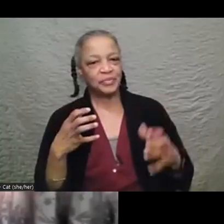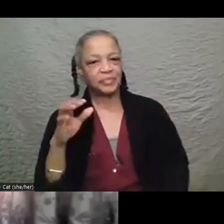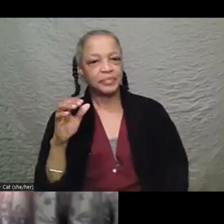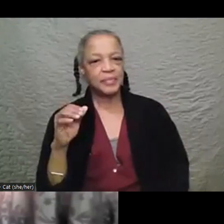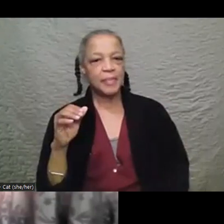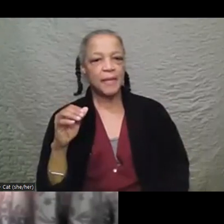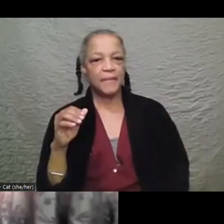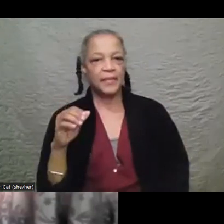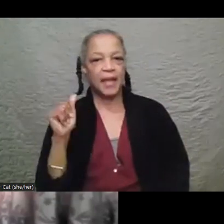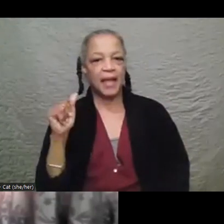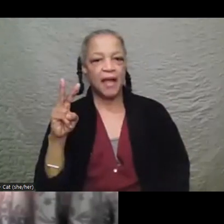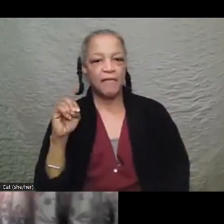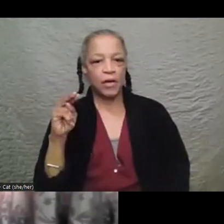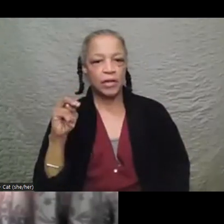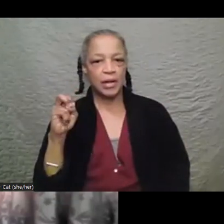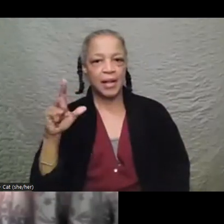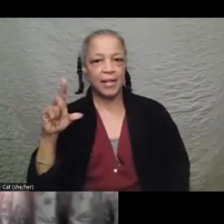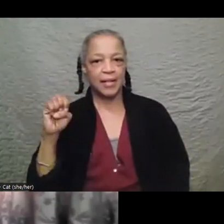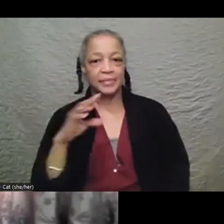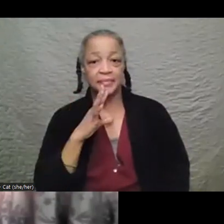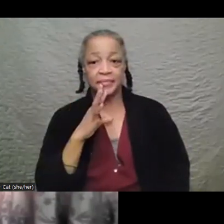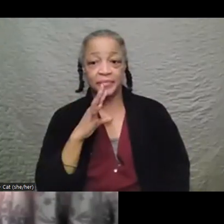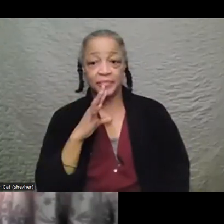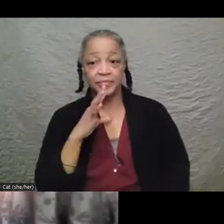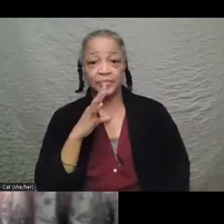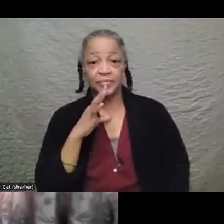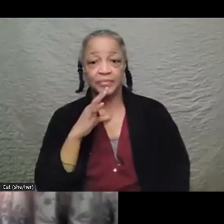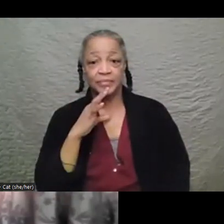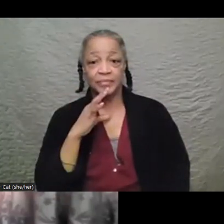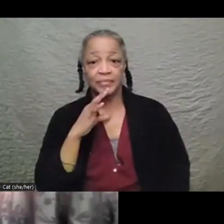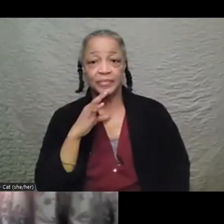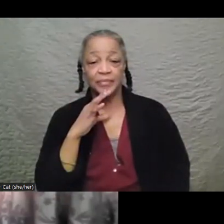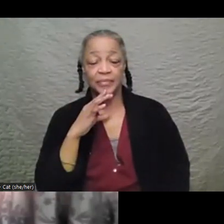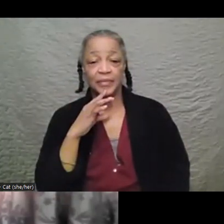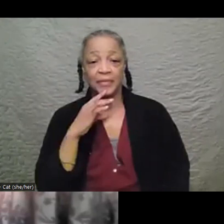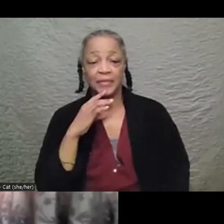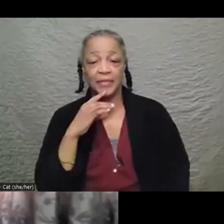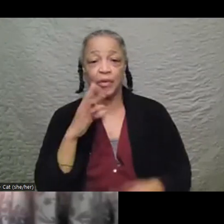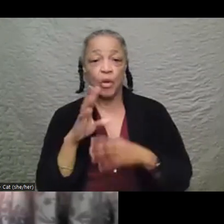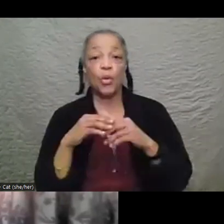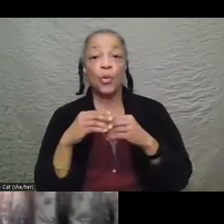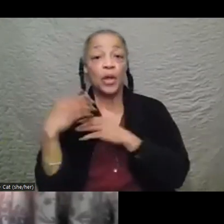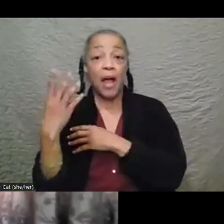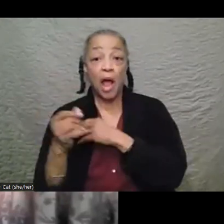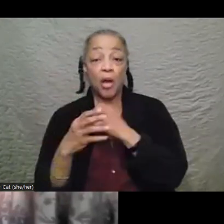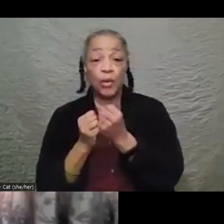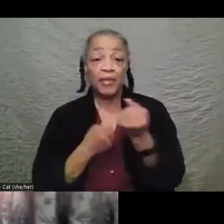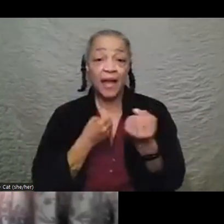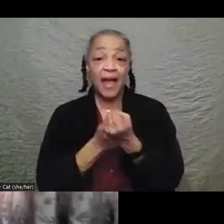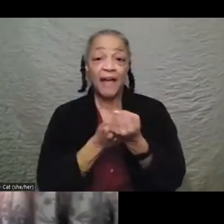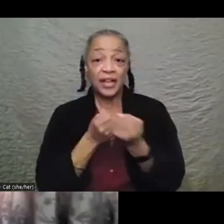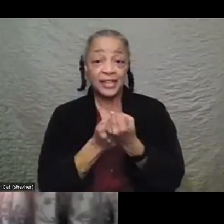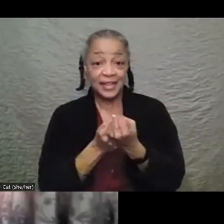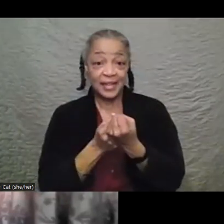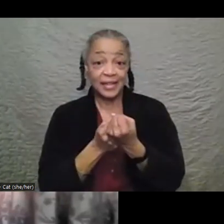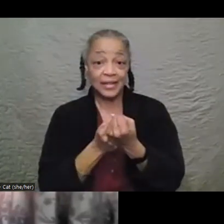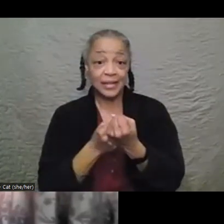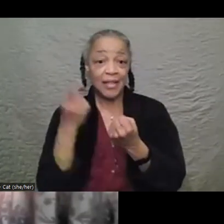I just wanted to say , as we go on in our advocacy, let's think about language.